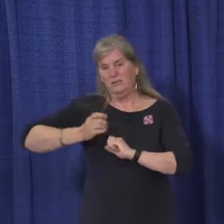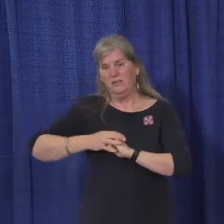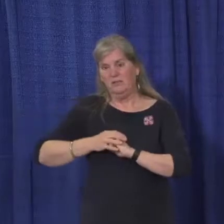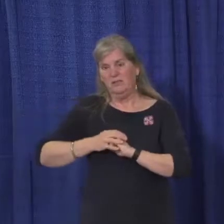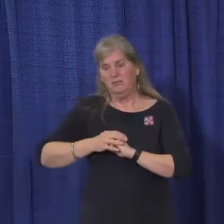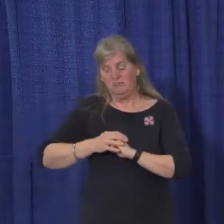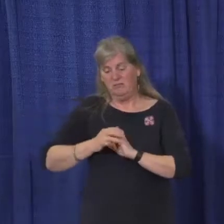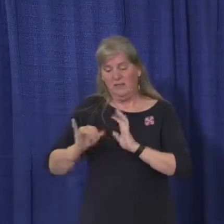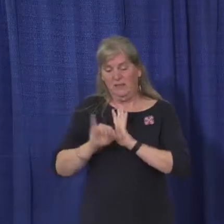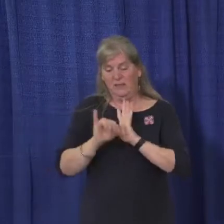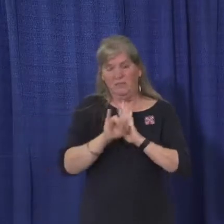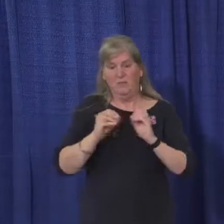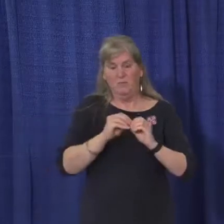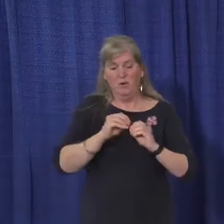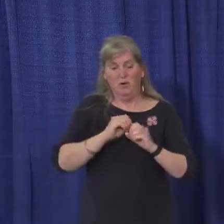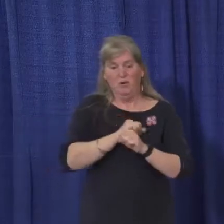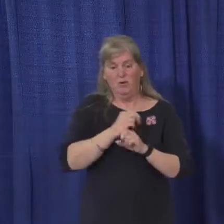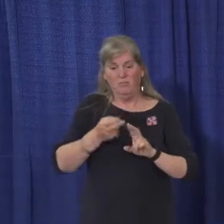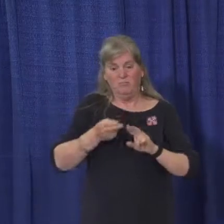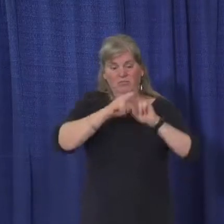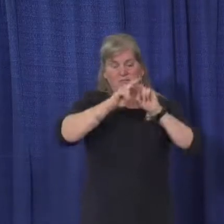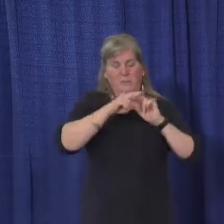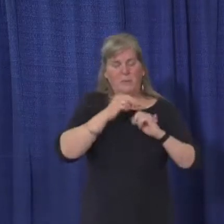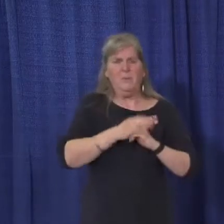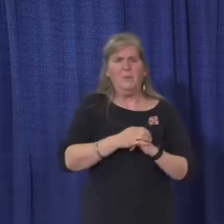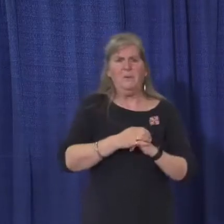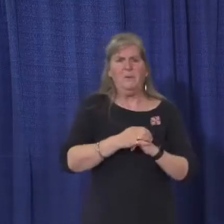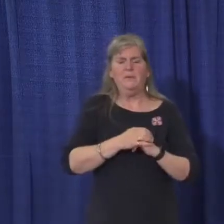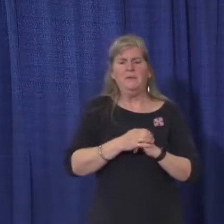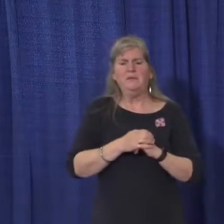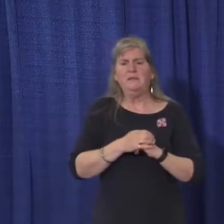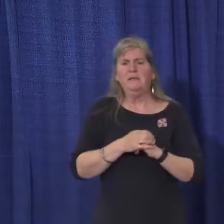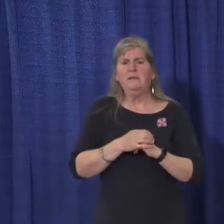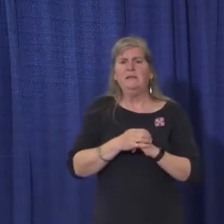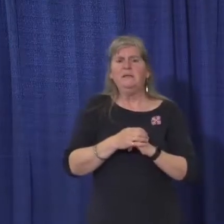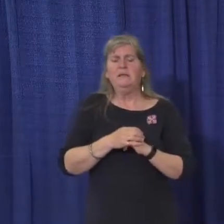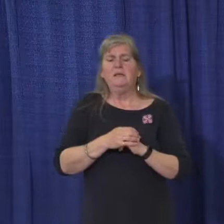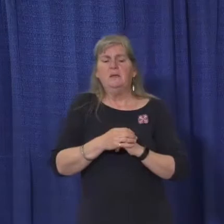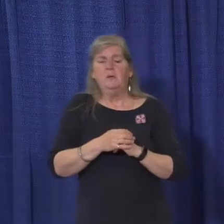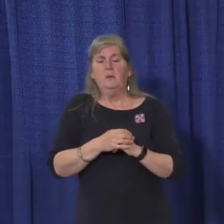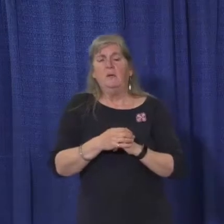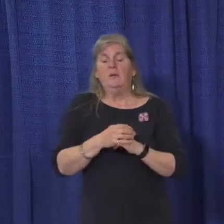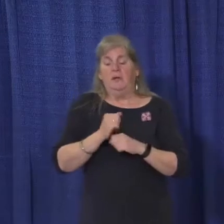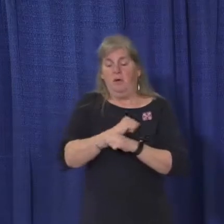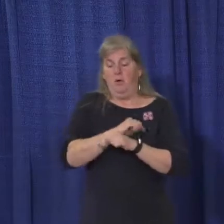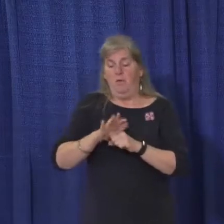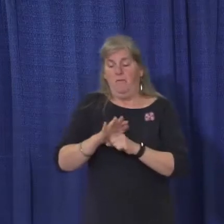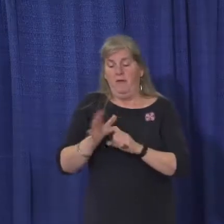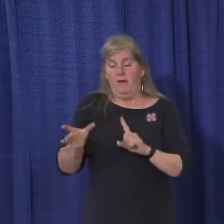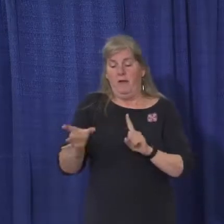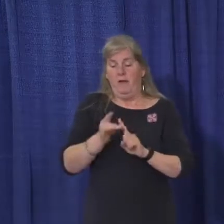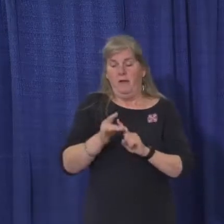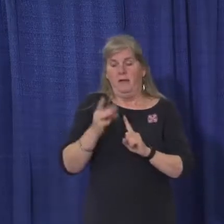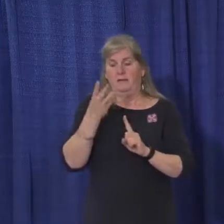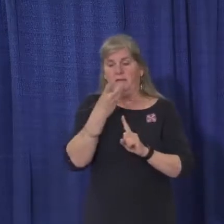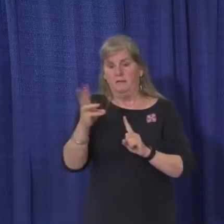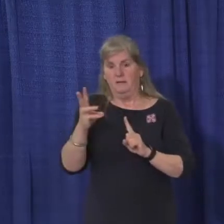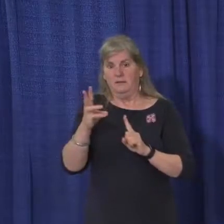exposure events are identified. As we received results on 60 need cases and another probable